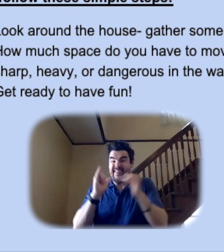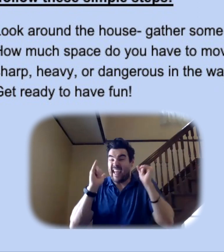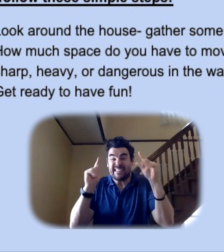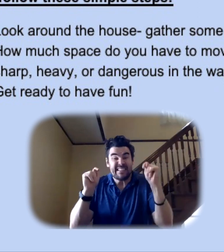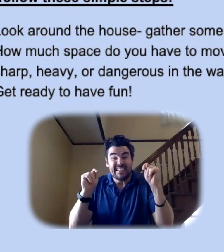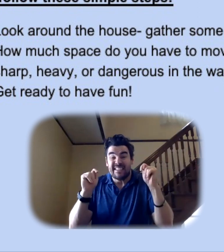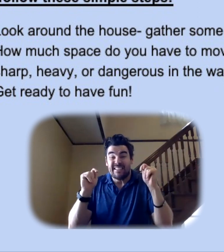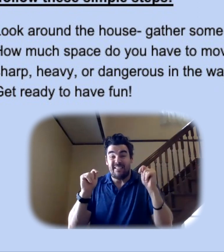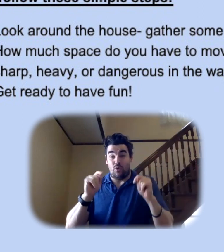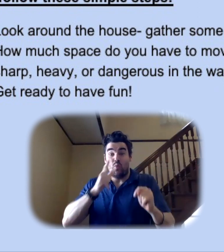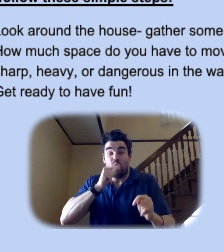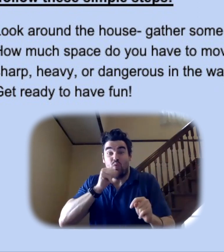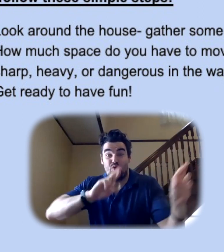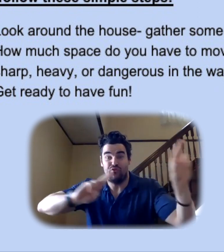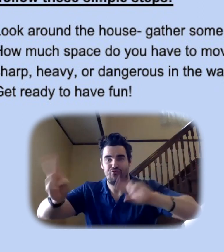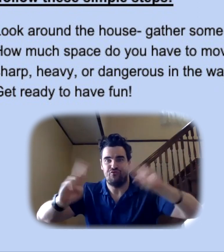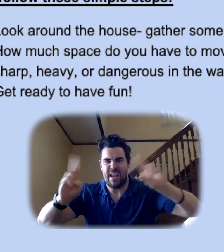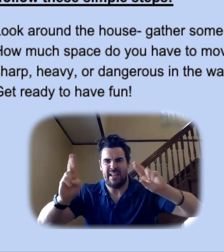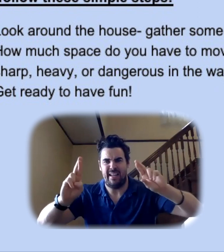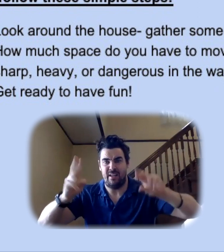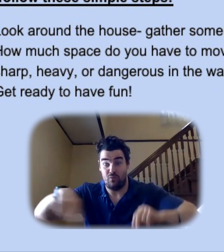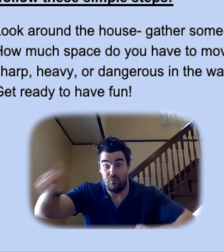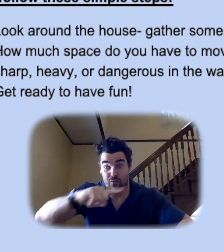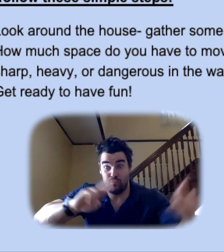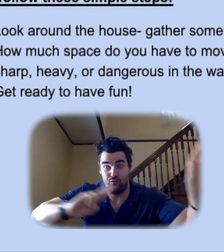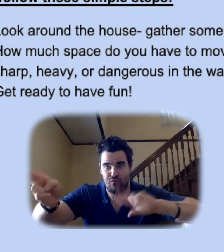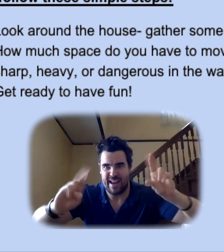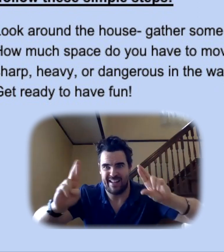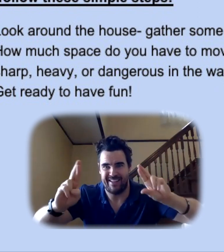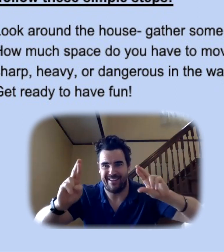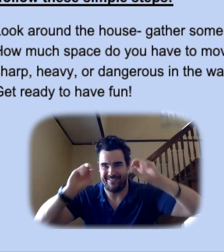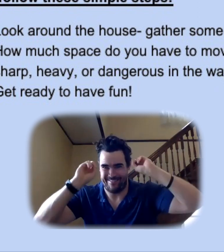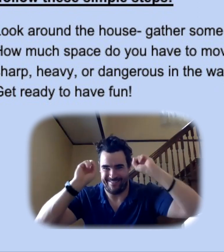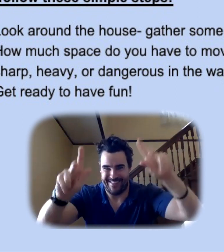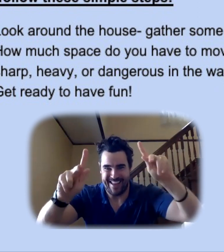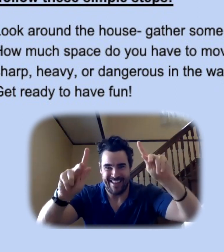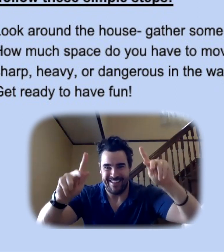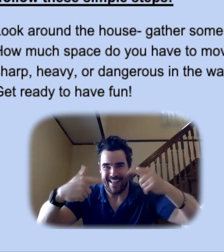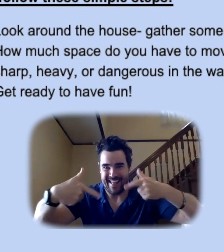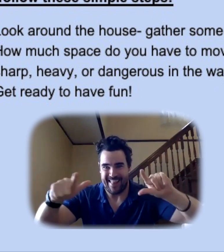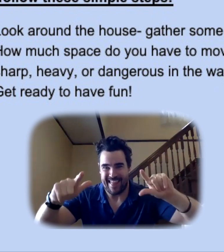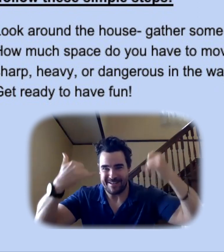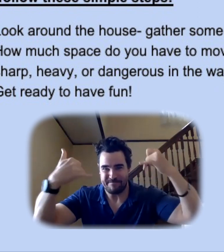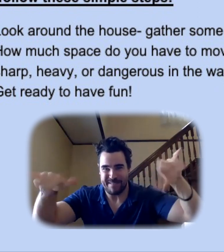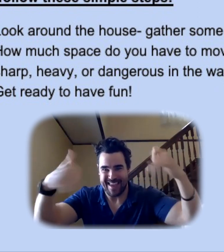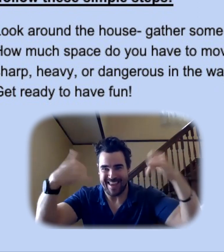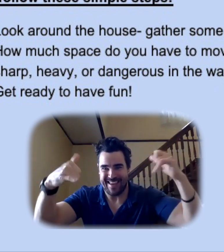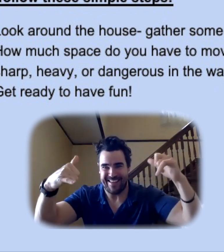Other than that, that's it. Who's ready to have fun? You ready? Let's play!